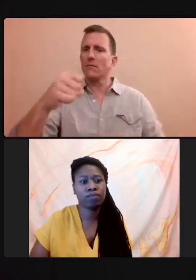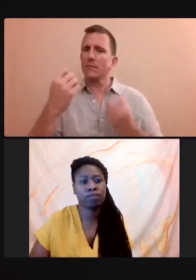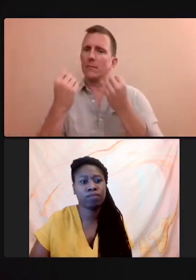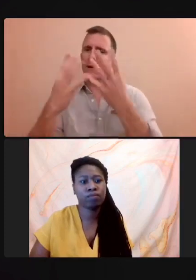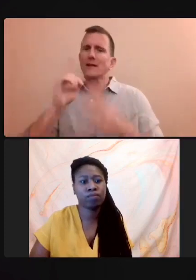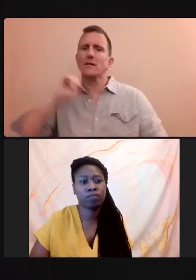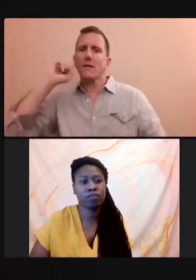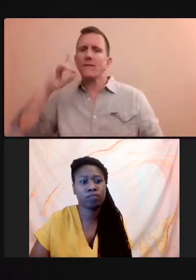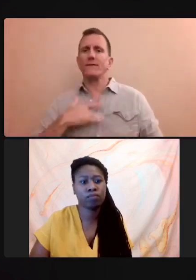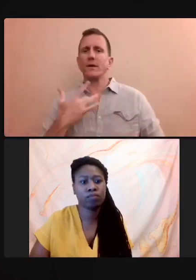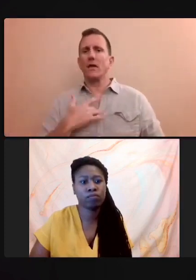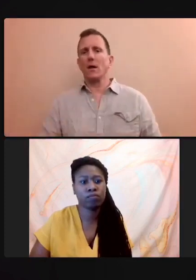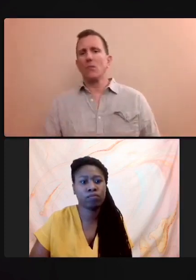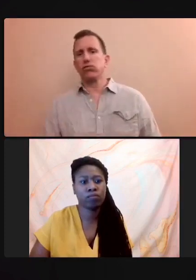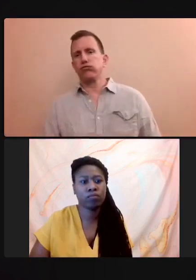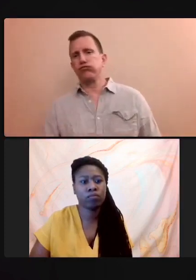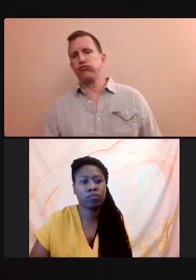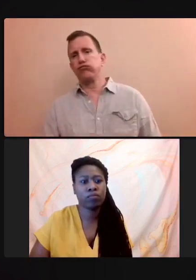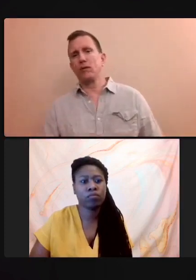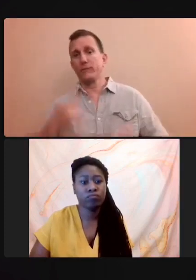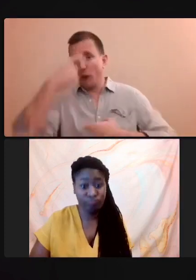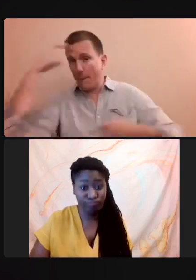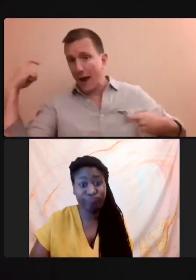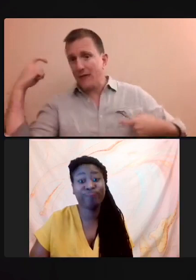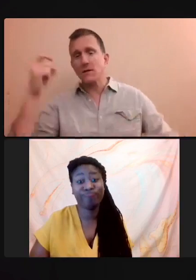So I completely agree with you that it's important to have that